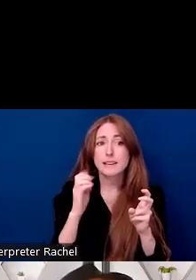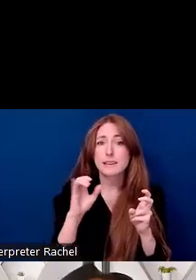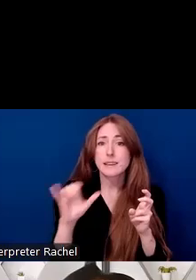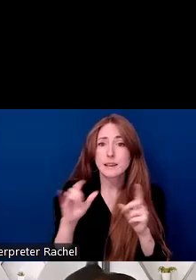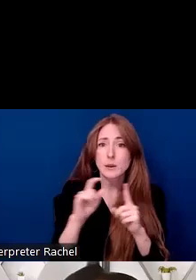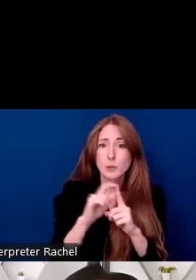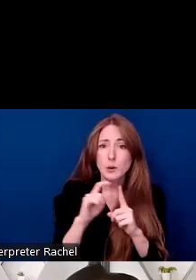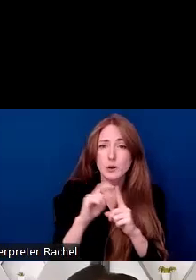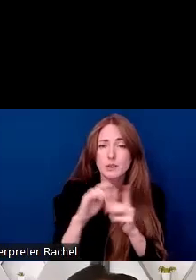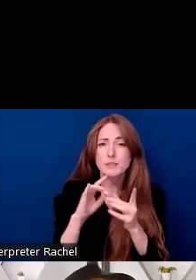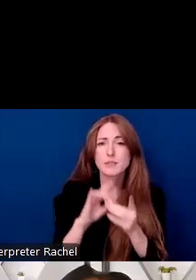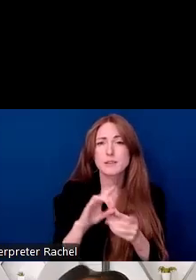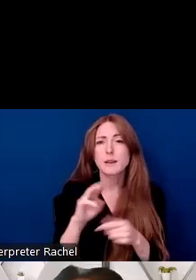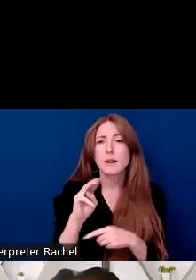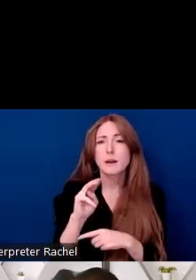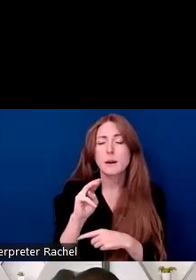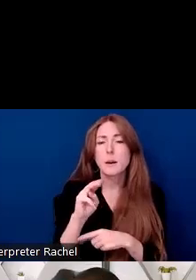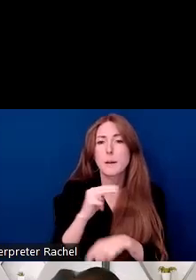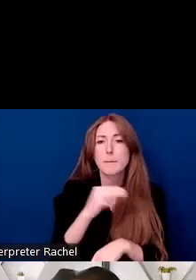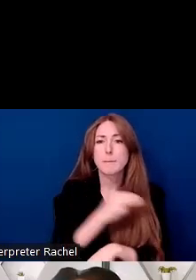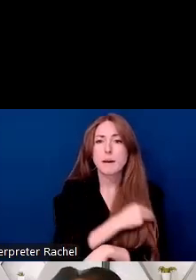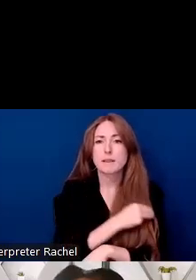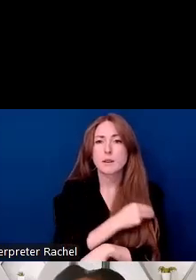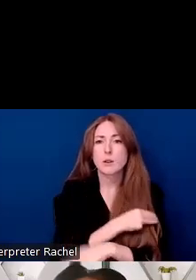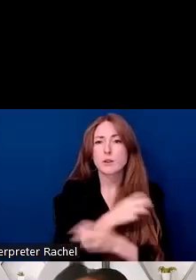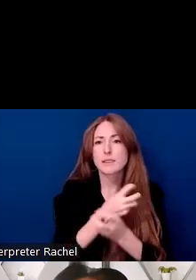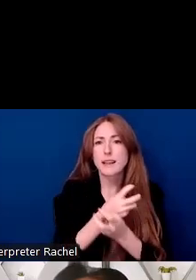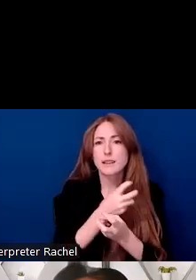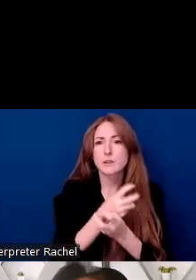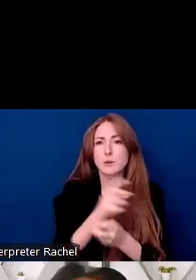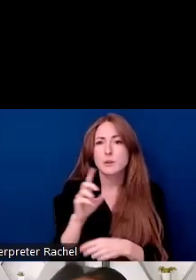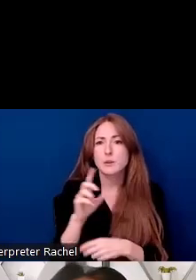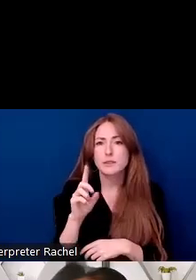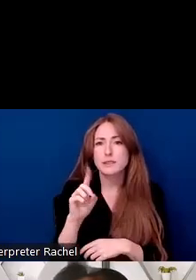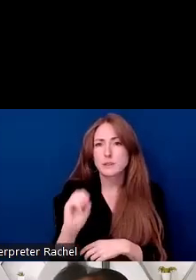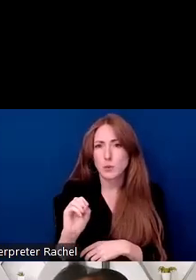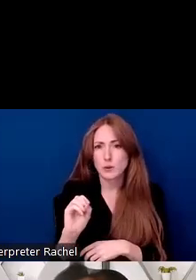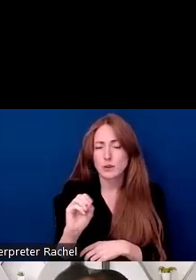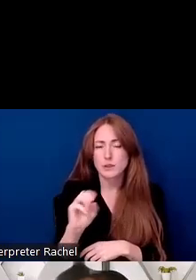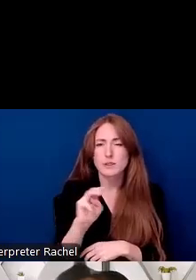knowledge translation, and rehabilitation. We searched and published literature in scientific